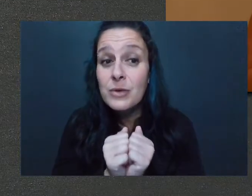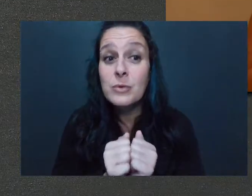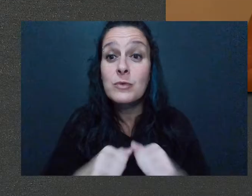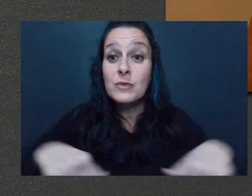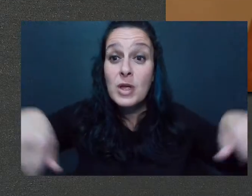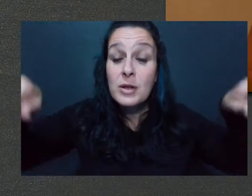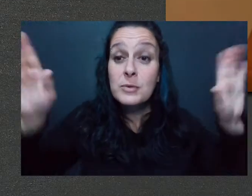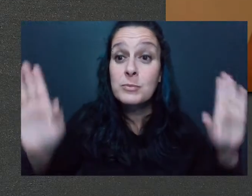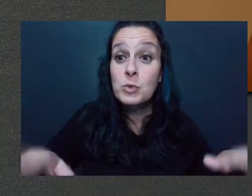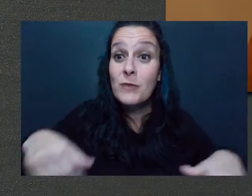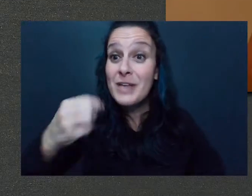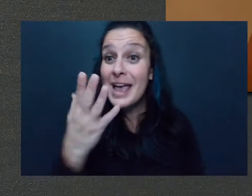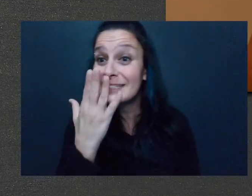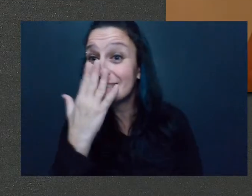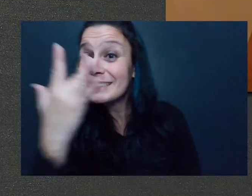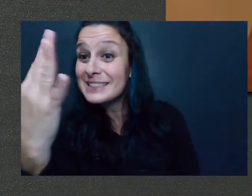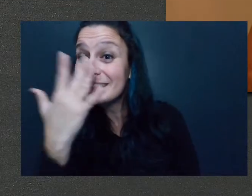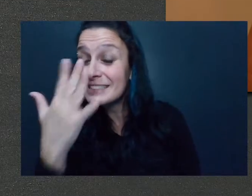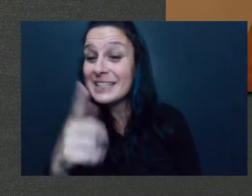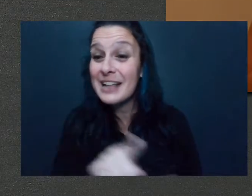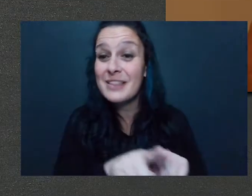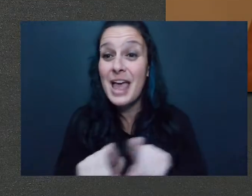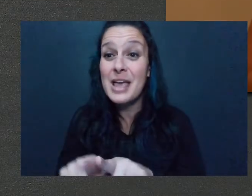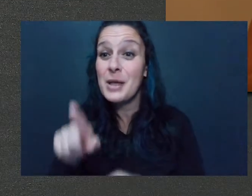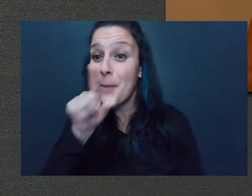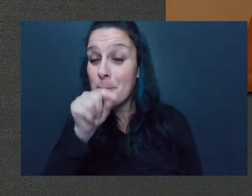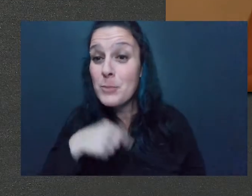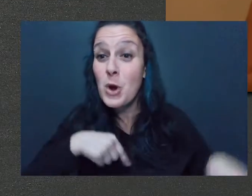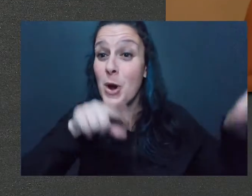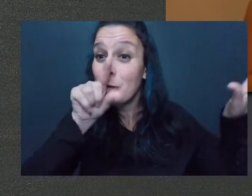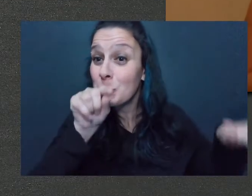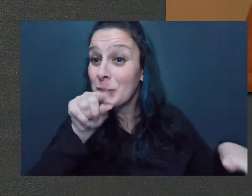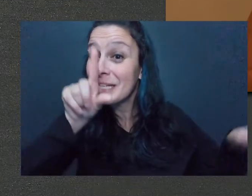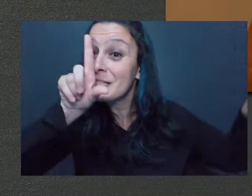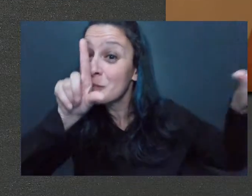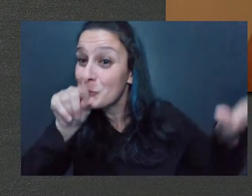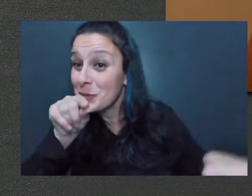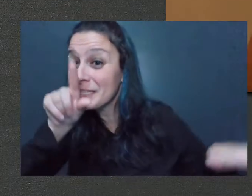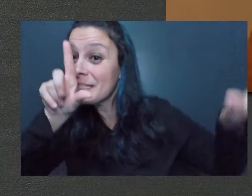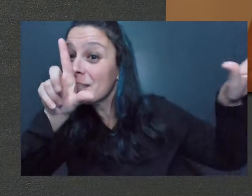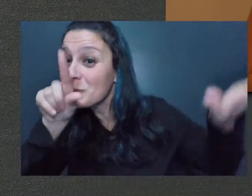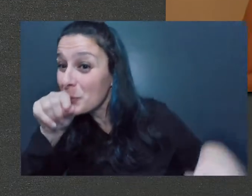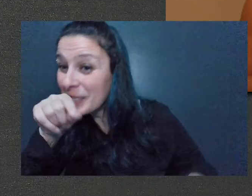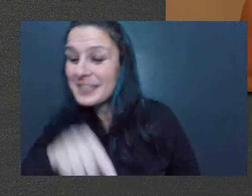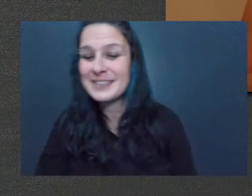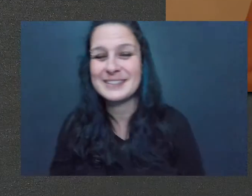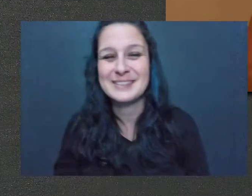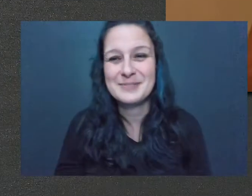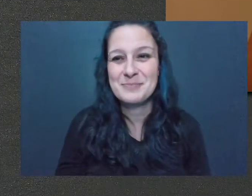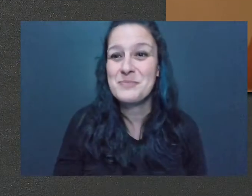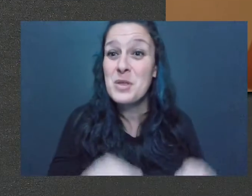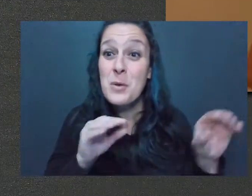Now move and sing like a bird Tweet, tweet, tweet